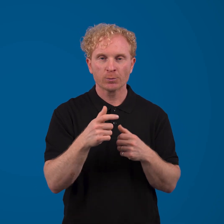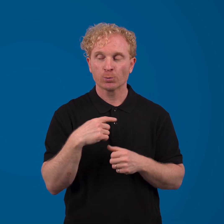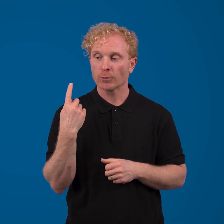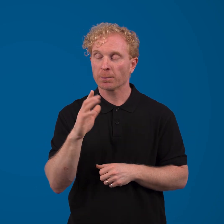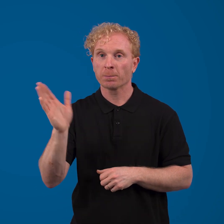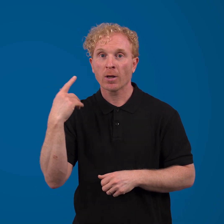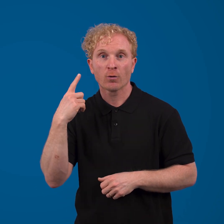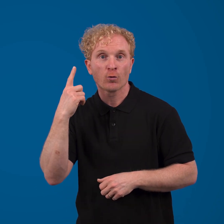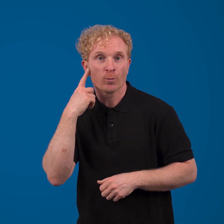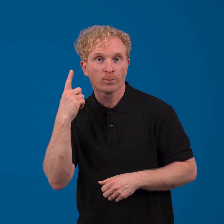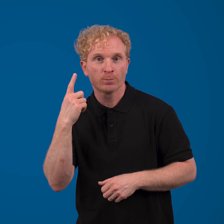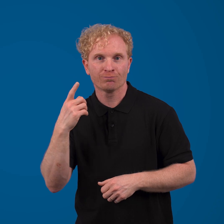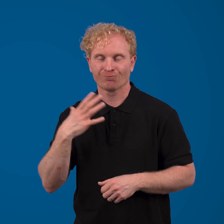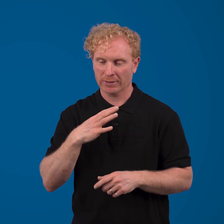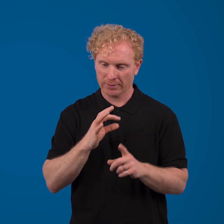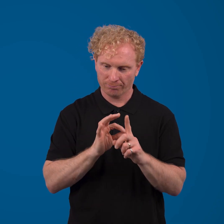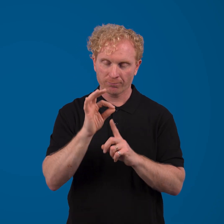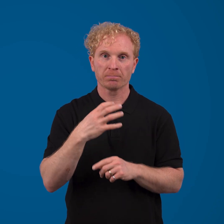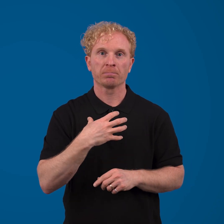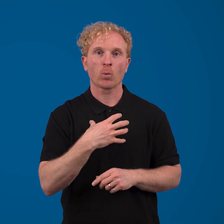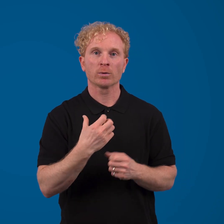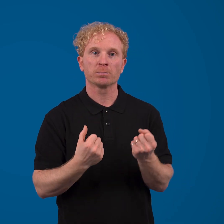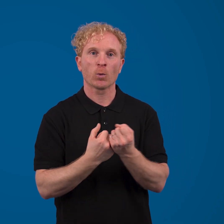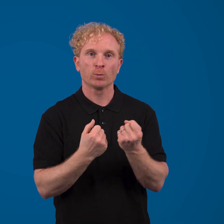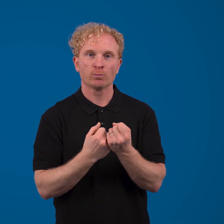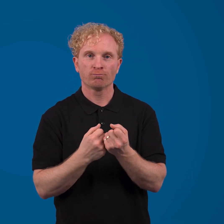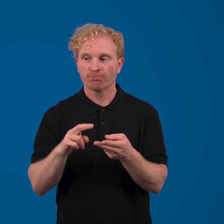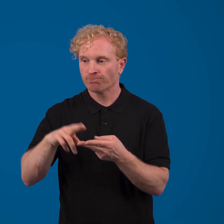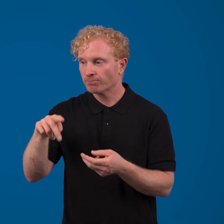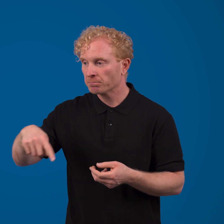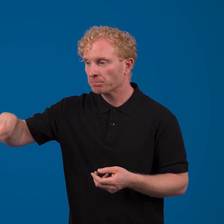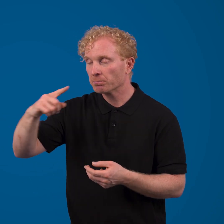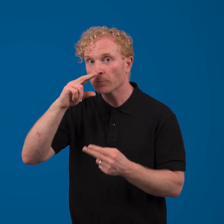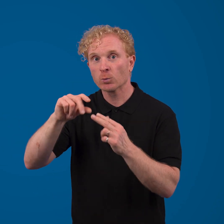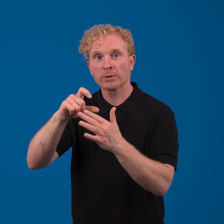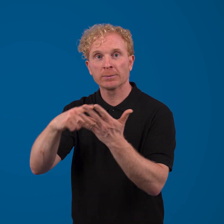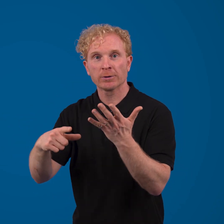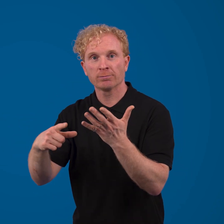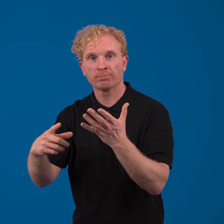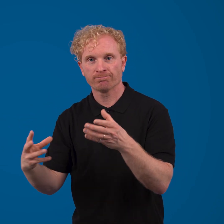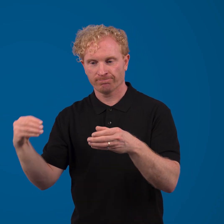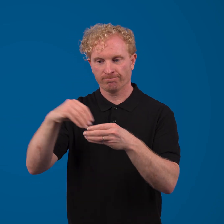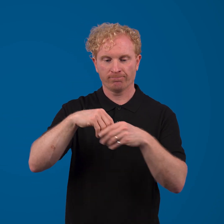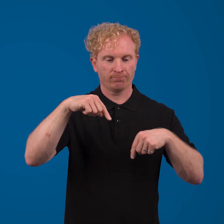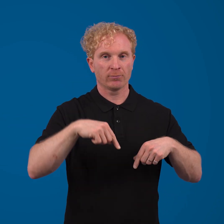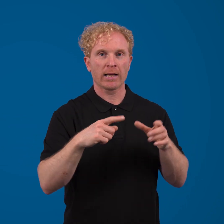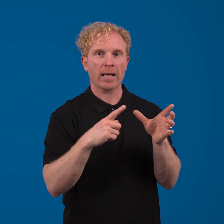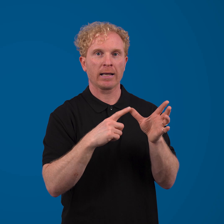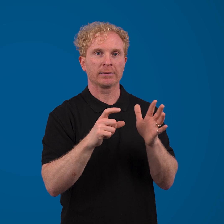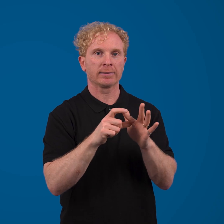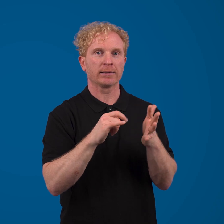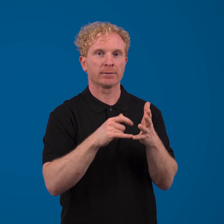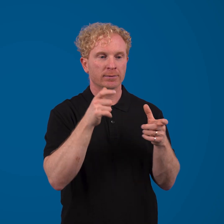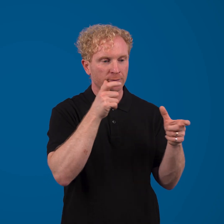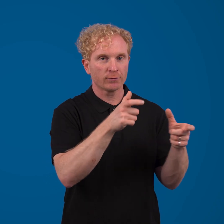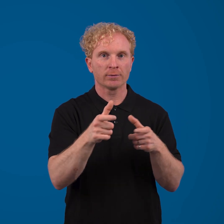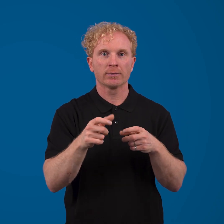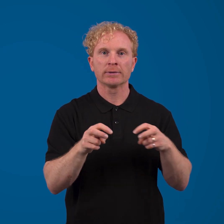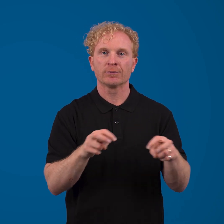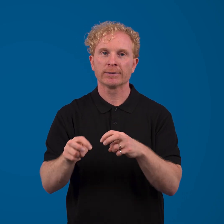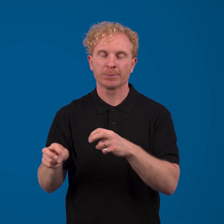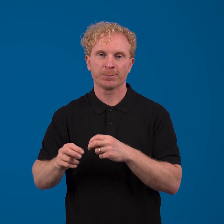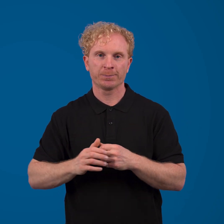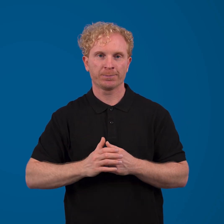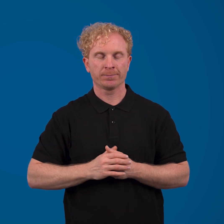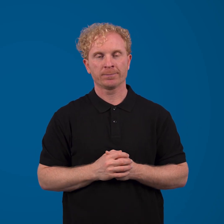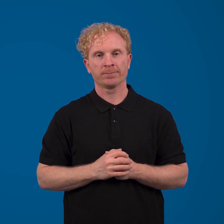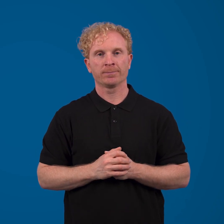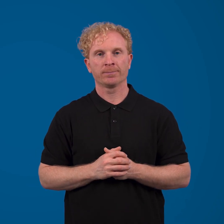We heard the need to provide support to increase the involvement of people with disability in ADS governance activities